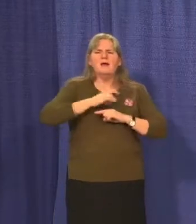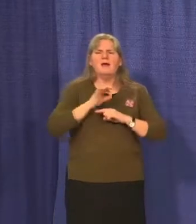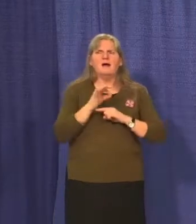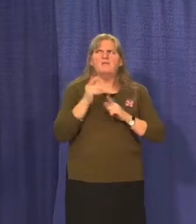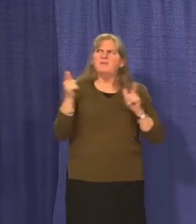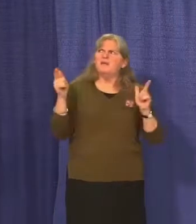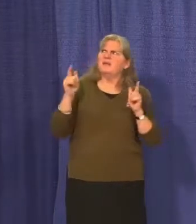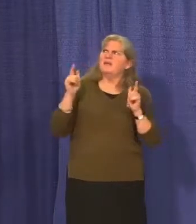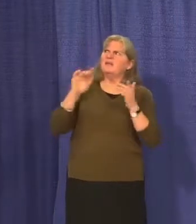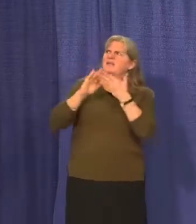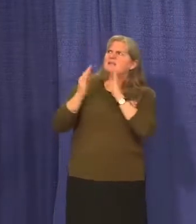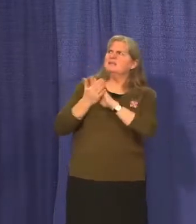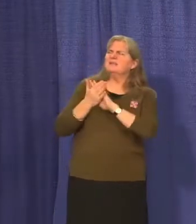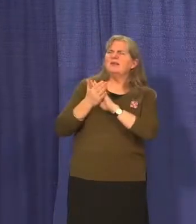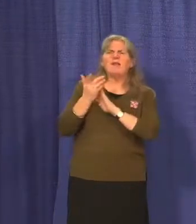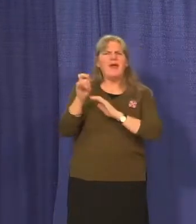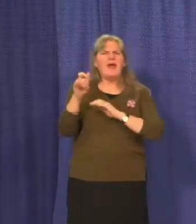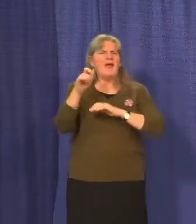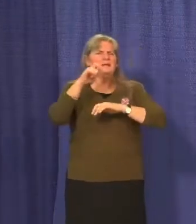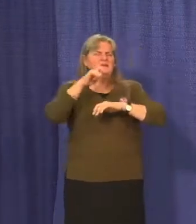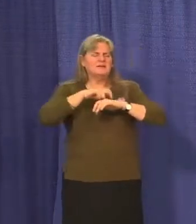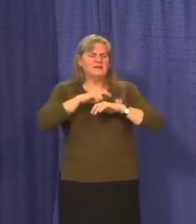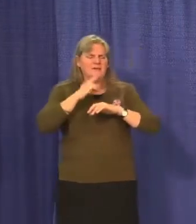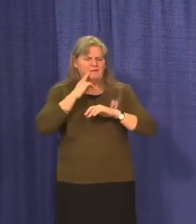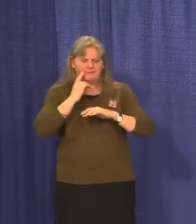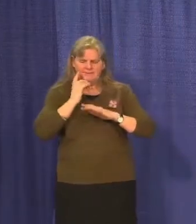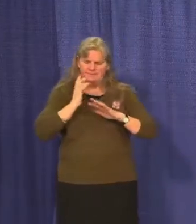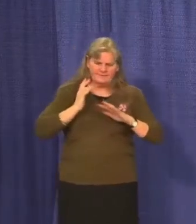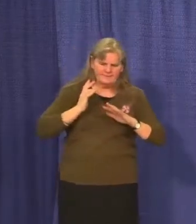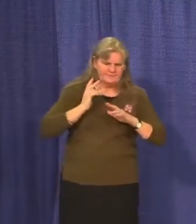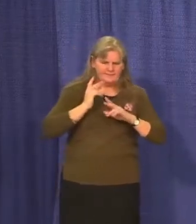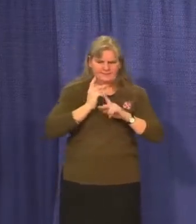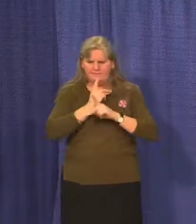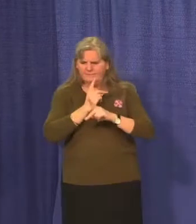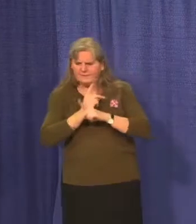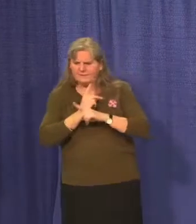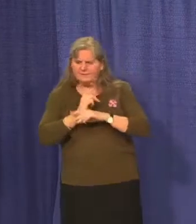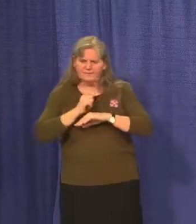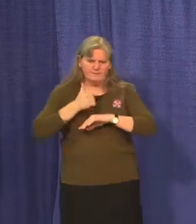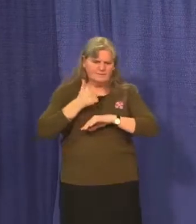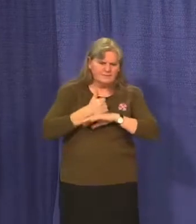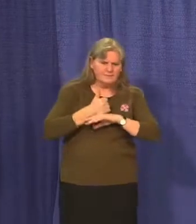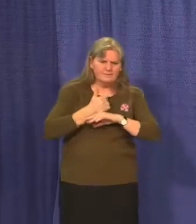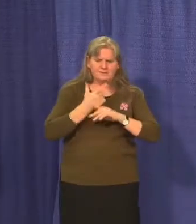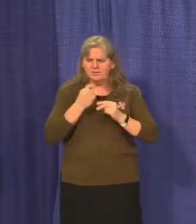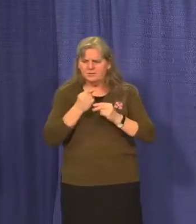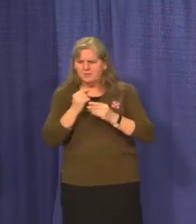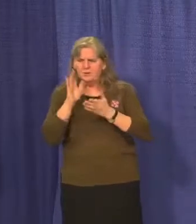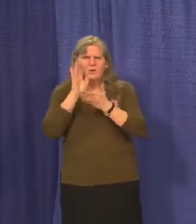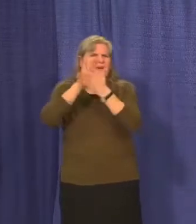down day, it is a time to reset, to recalibrate, to debrief, to